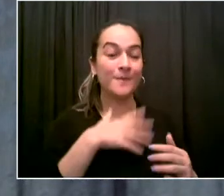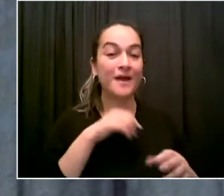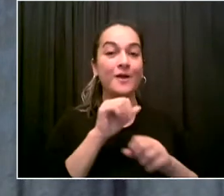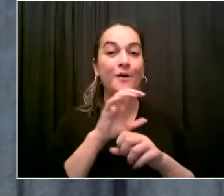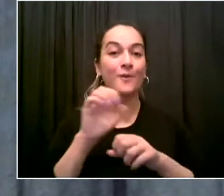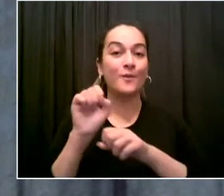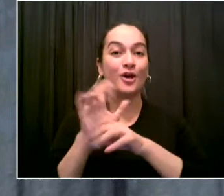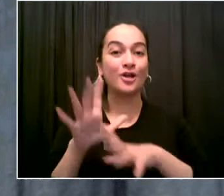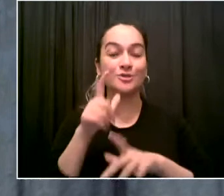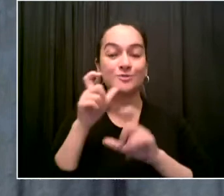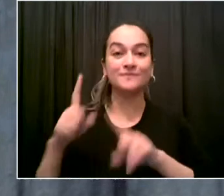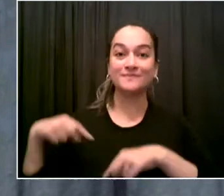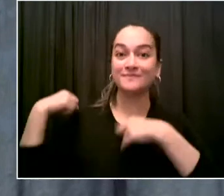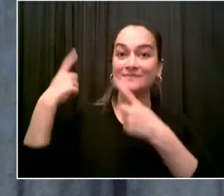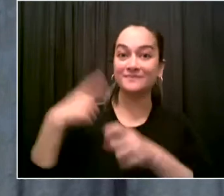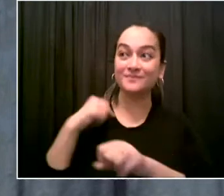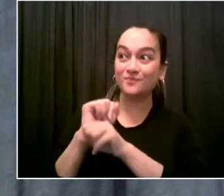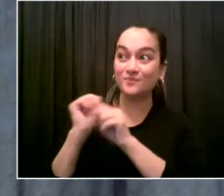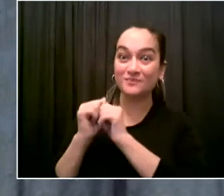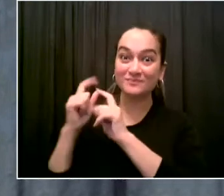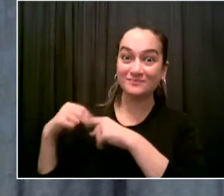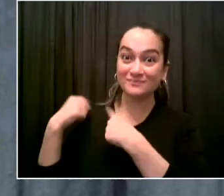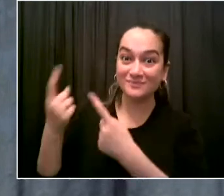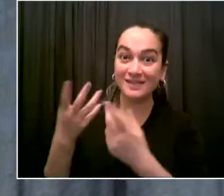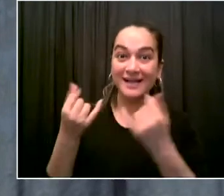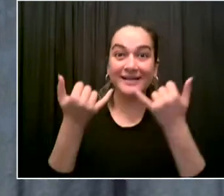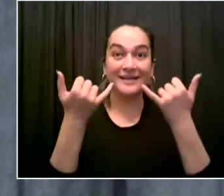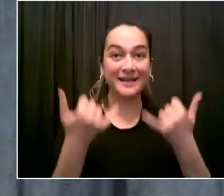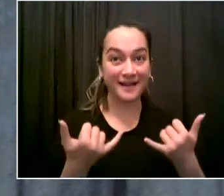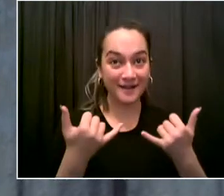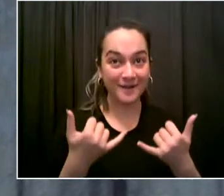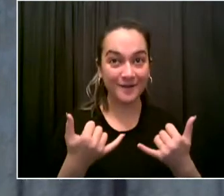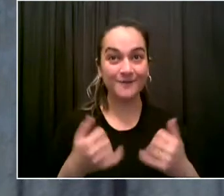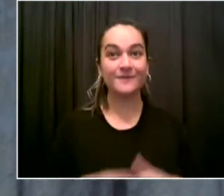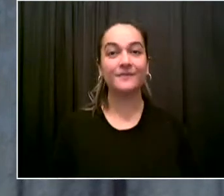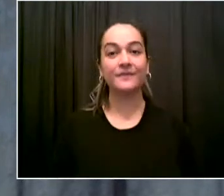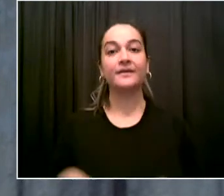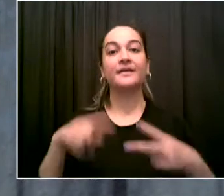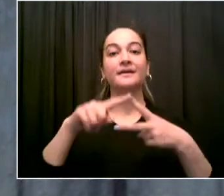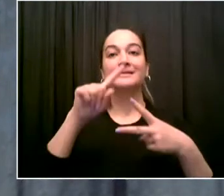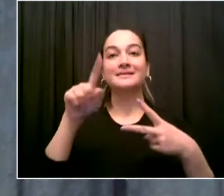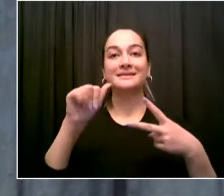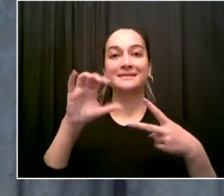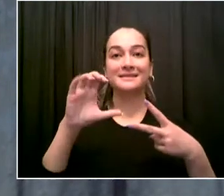EVERY DAY IS DIFFERENT AND STIMULATING. I'M GRATEFUTOL ALL SUPERVISORS I HAVE HAD INCORPORAOTIN COUNCILSI' HAD THE PRIVILEGOF WORKING H